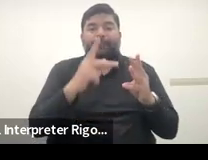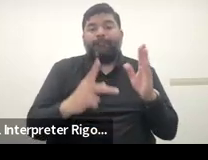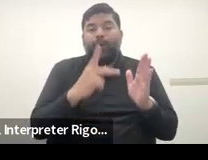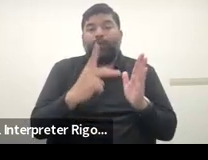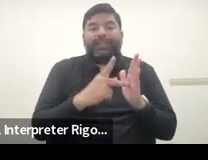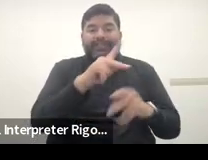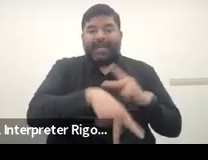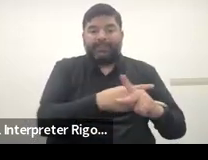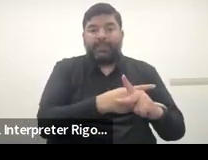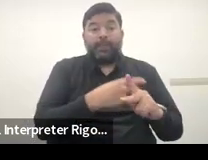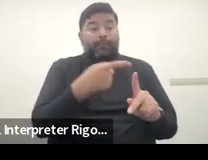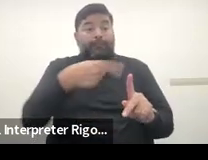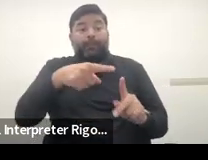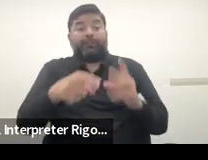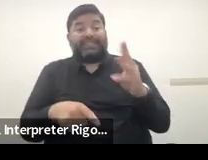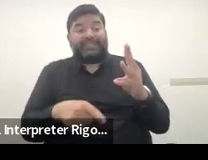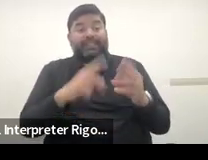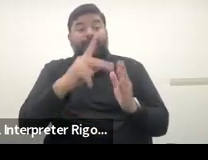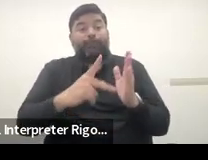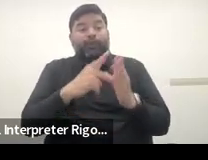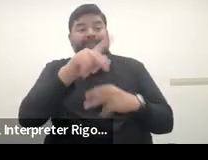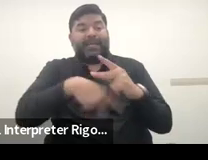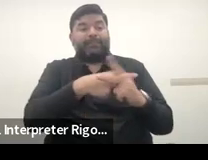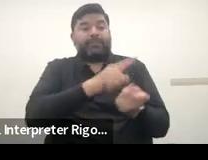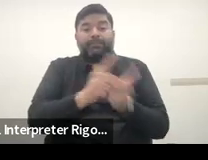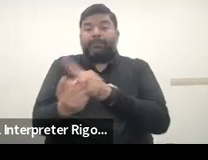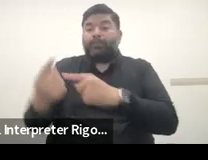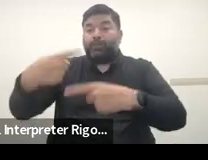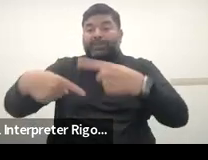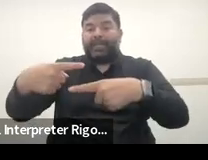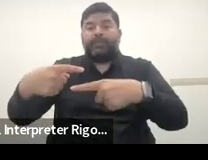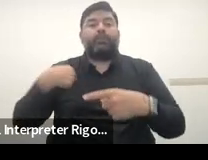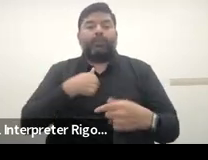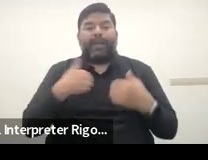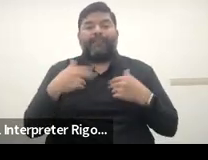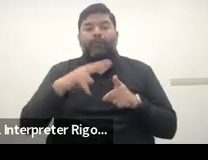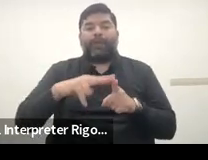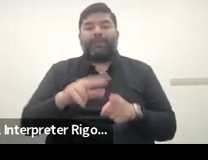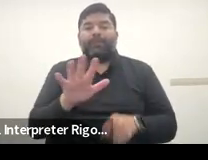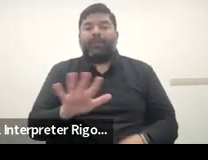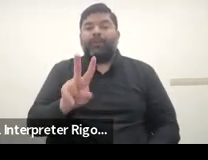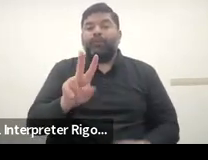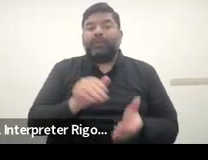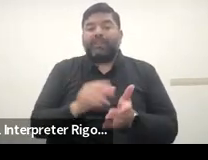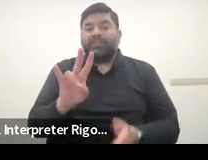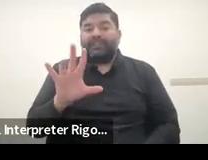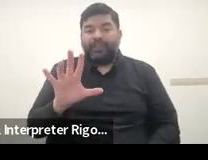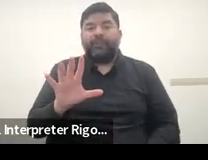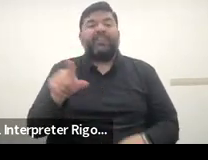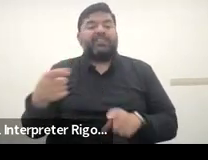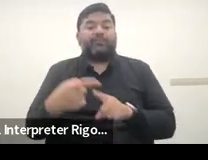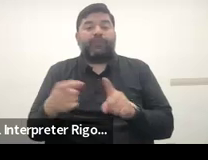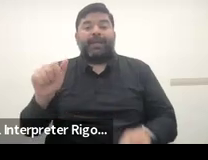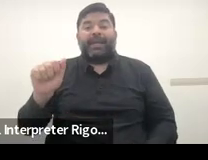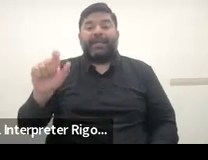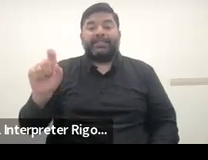from the phoneme types to the sign, we have a vocabulary here of 2,700, this comes from ASL-LEX.